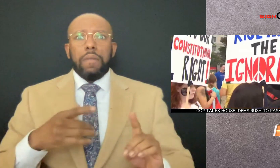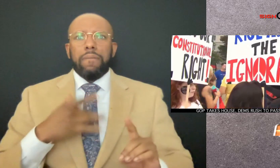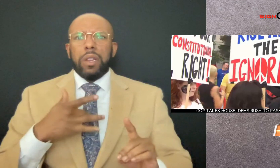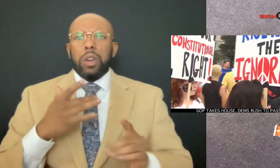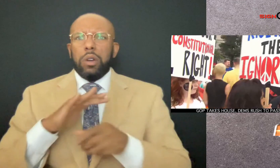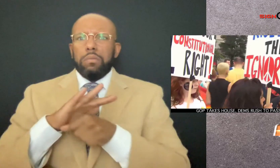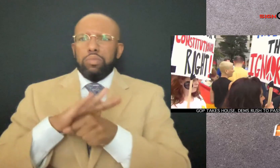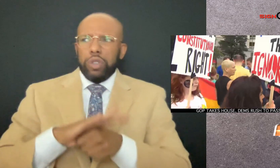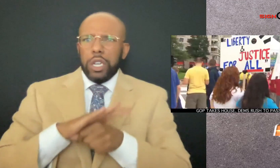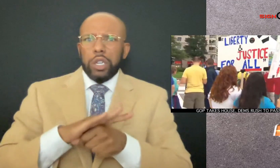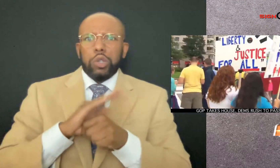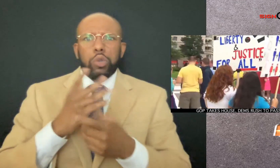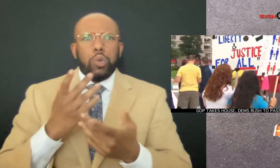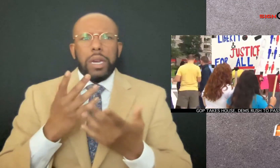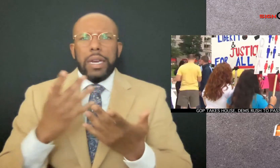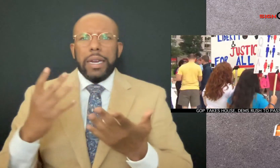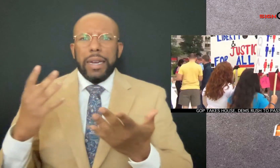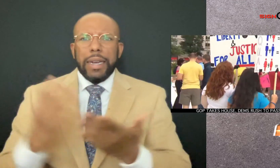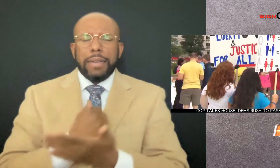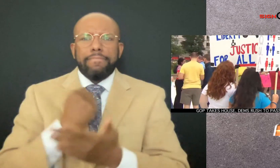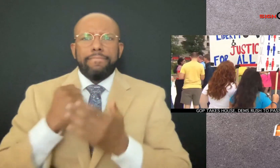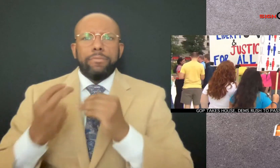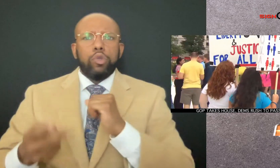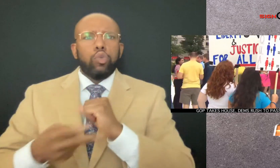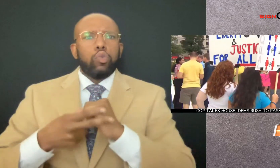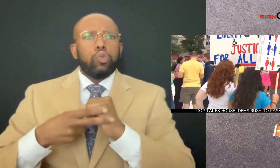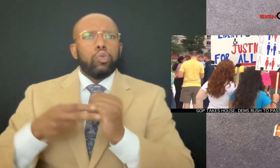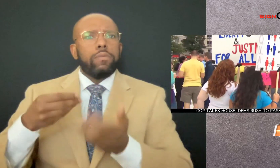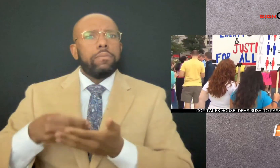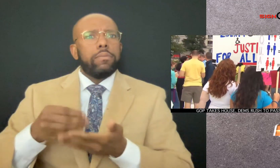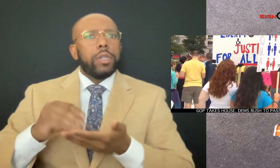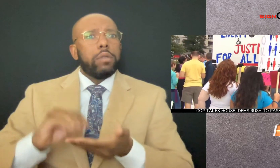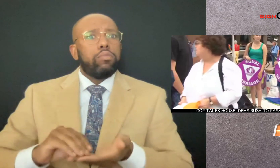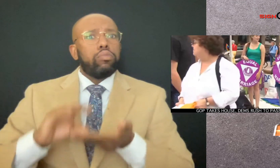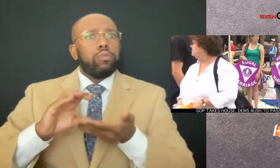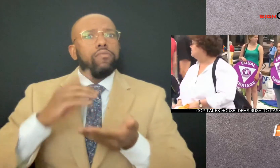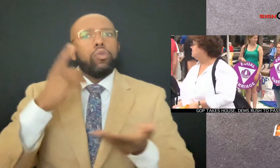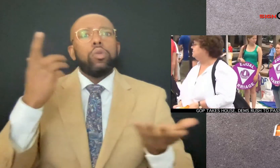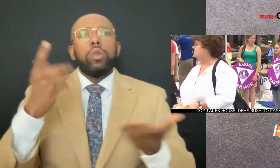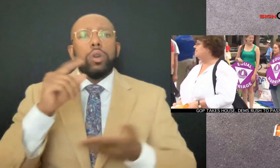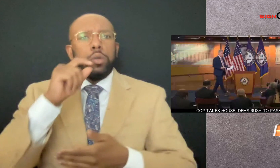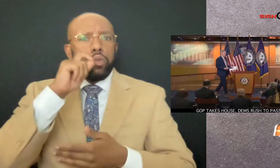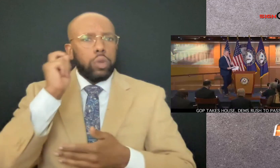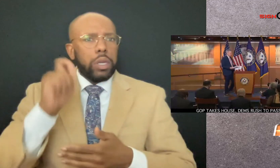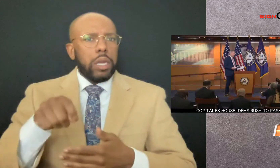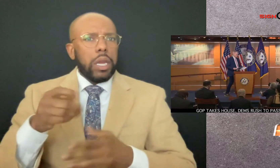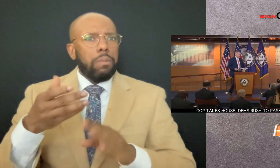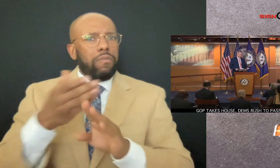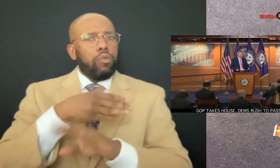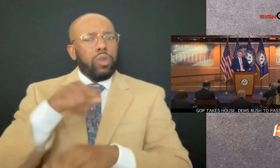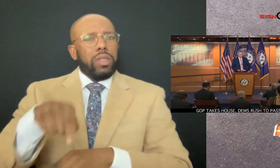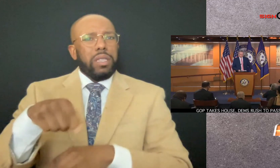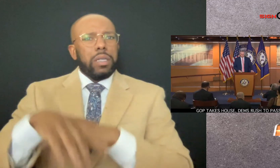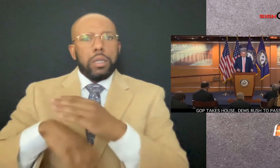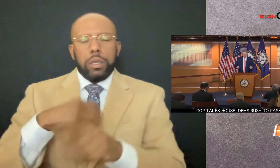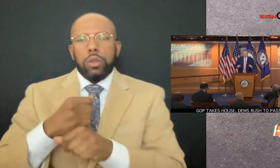And some Democrats say they feel similar pressure to secure funding for Ukraine before the end of the year.